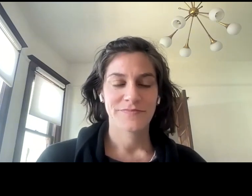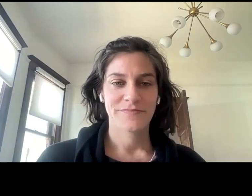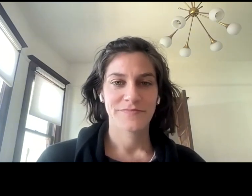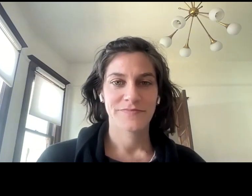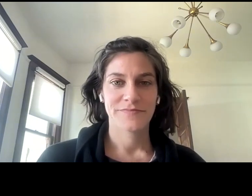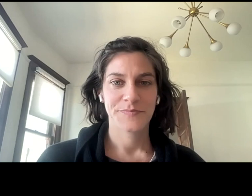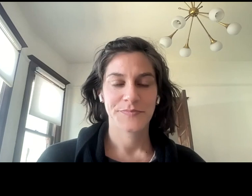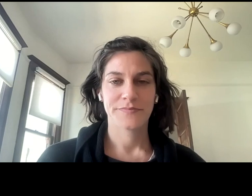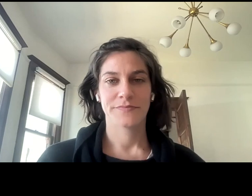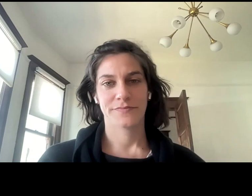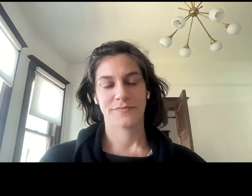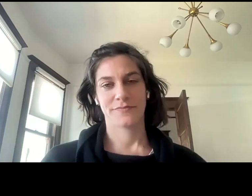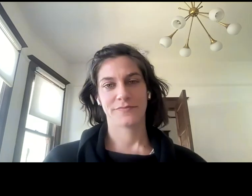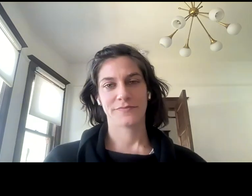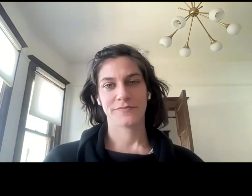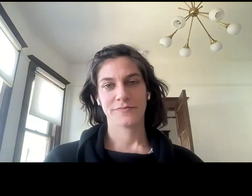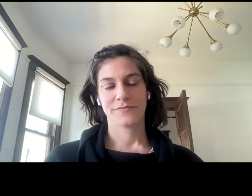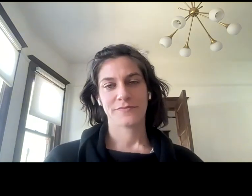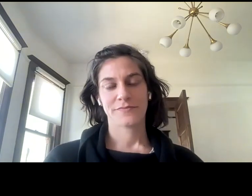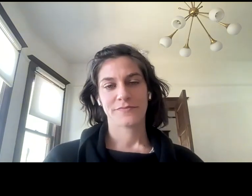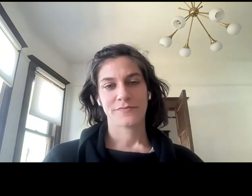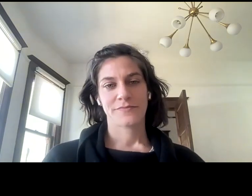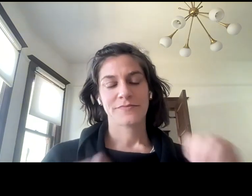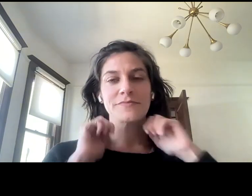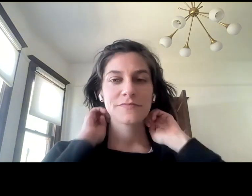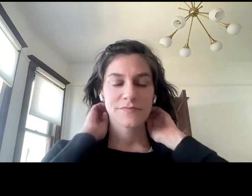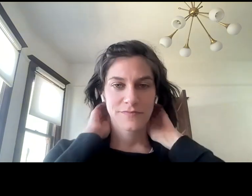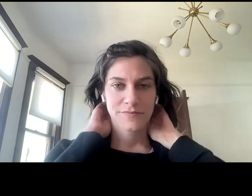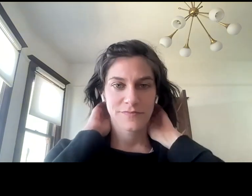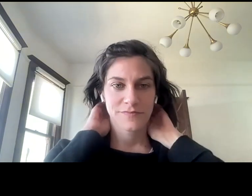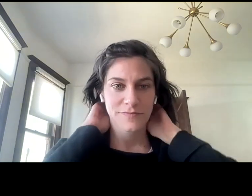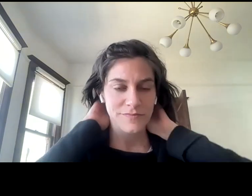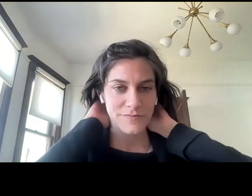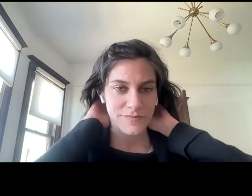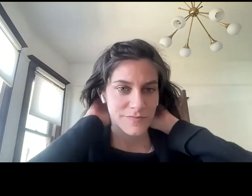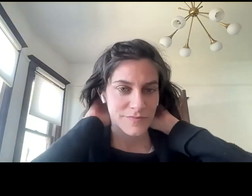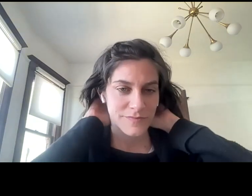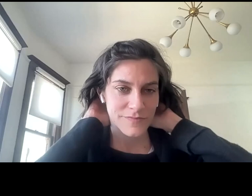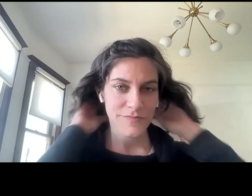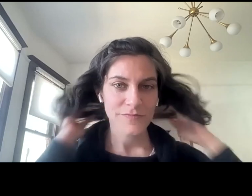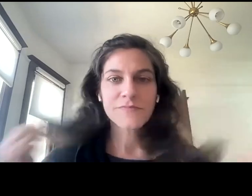and government agencies on projects designed to evaluate, implement, scale, and improve public policies and programs,